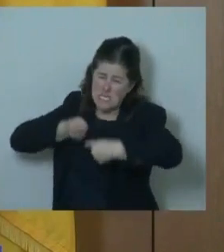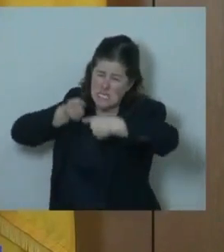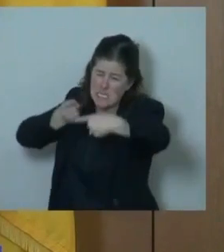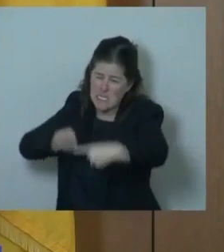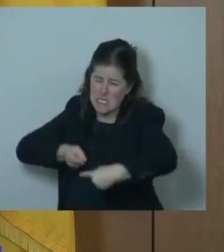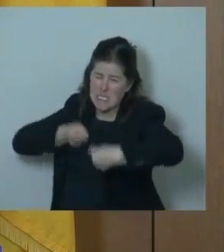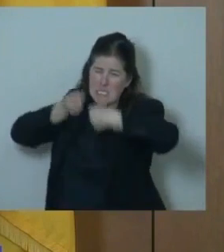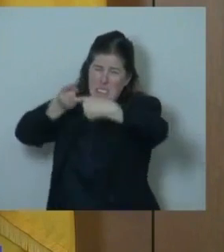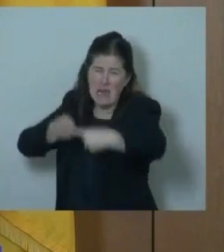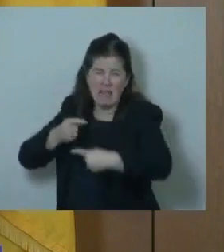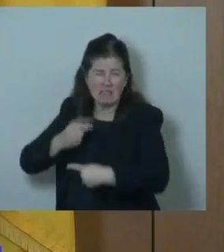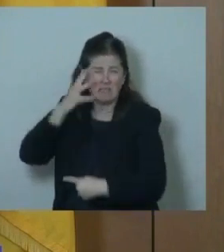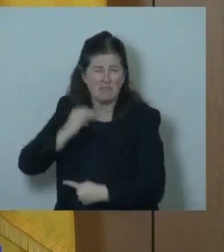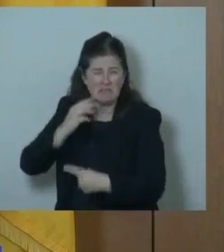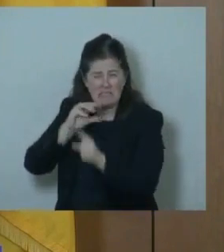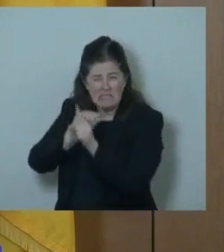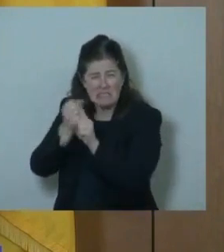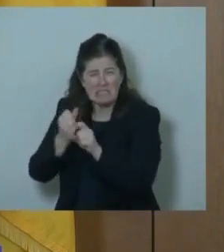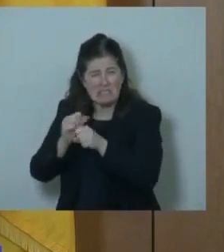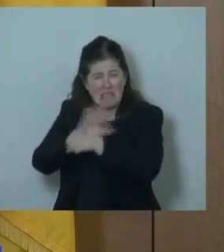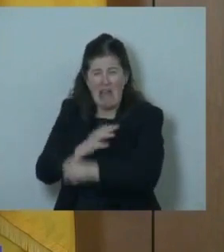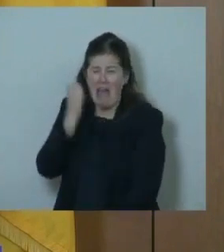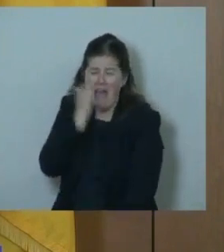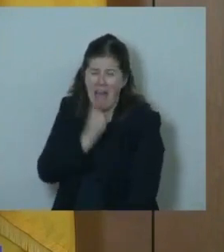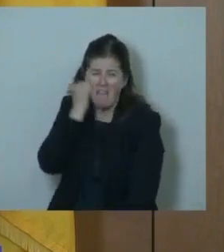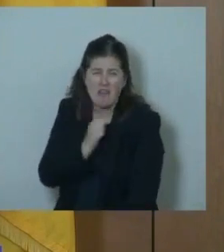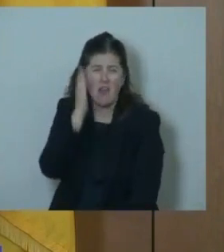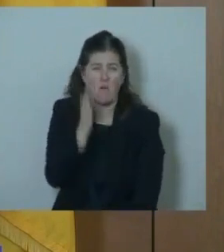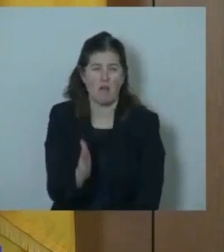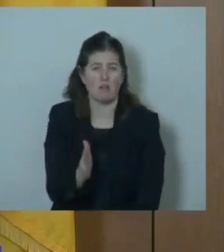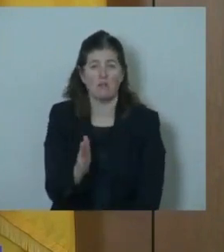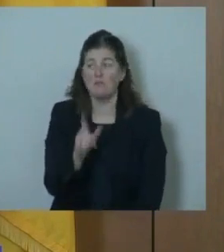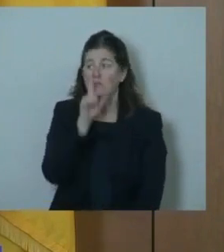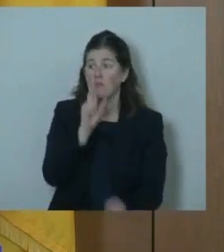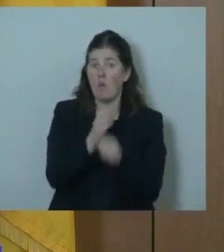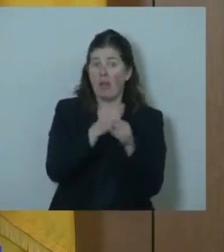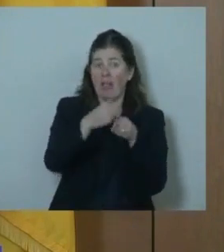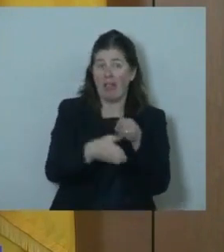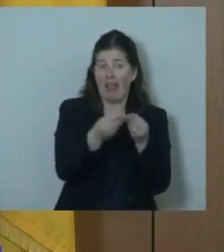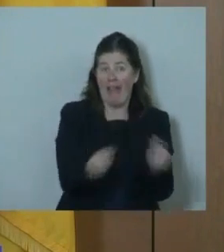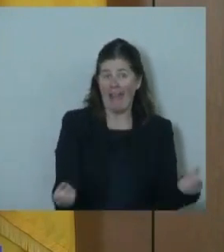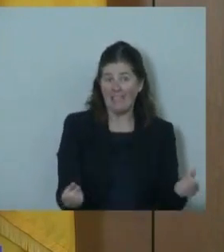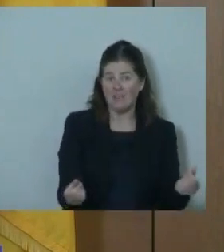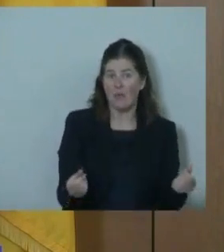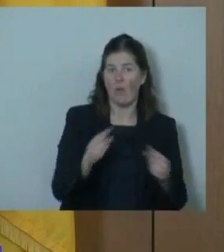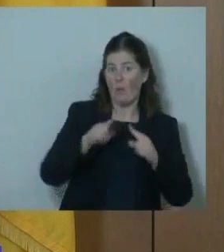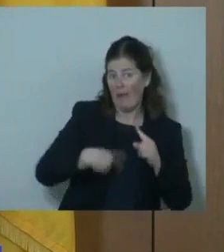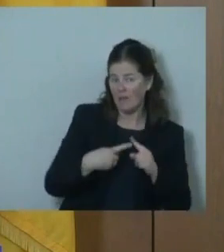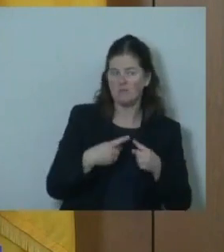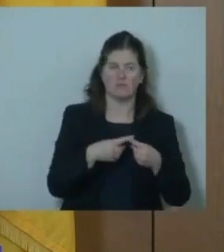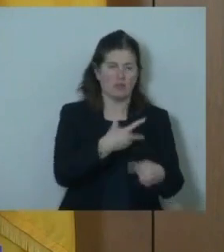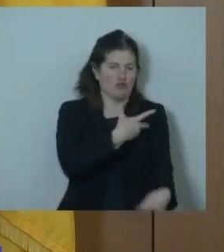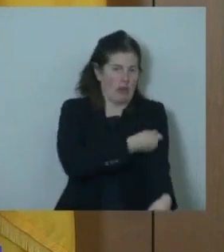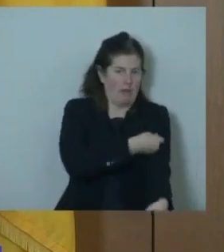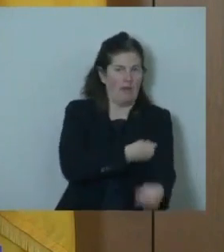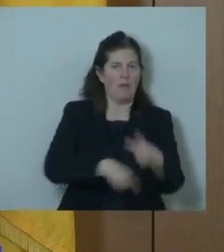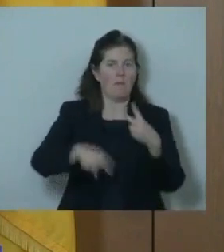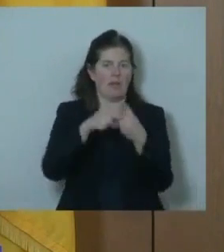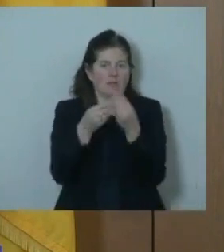WE ARE ALL IN TOGETHER. MAKE A MISTAKE, IT’S A FIGHT. WE WILL FIGHT THIS VIRUS EVERY SINGLE DAY.